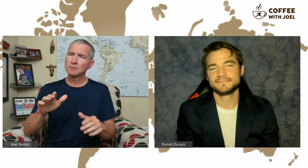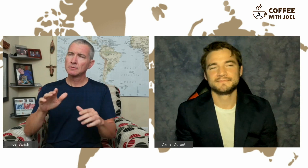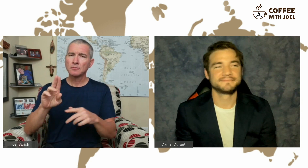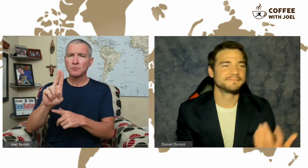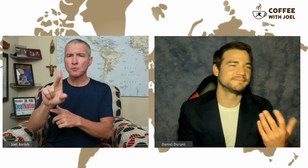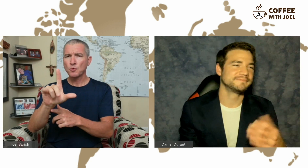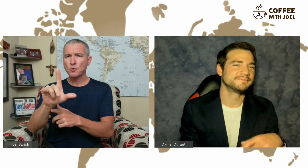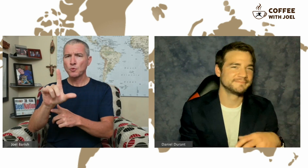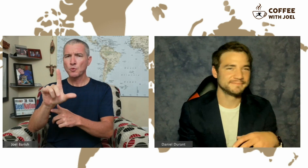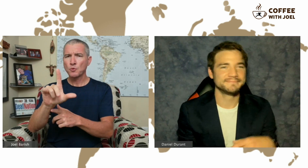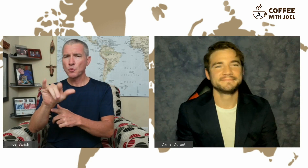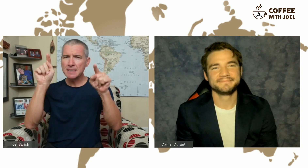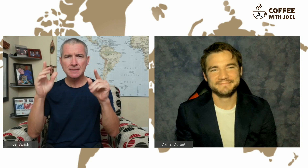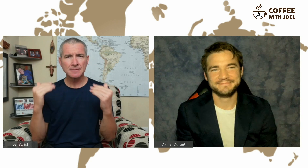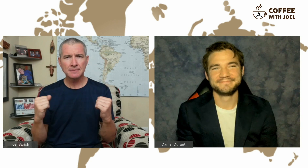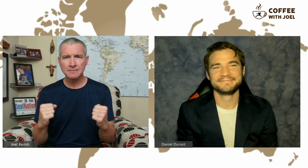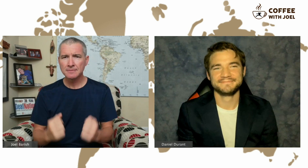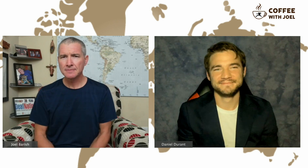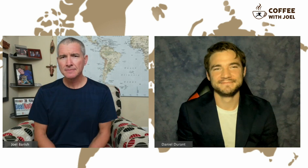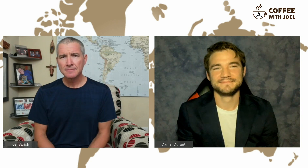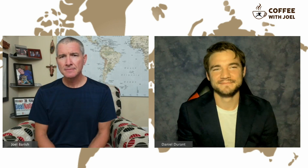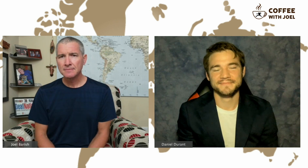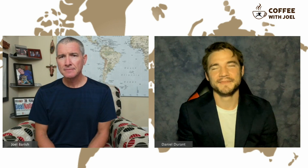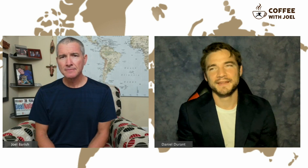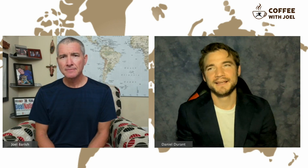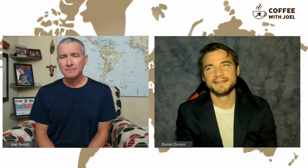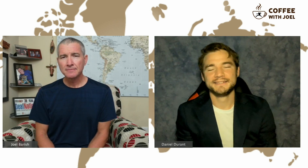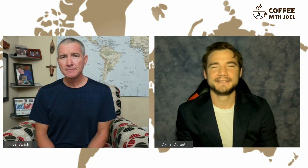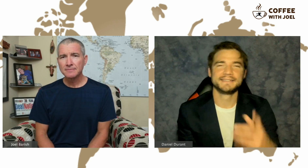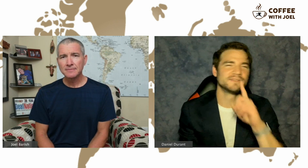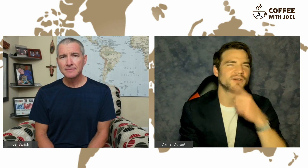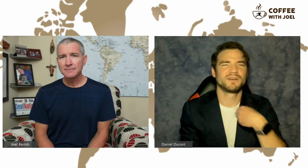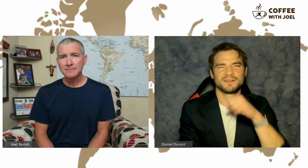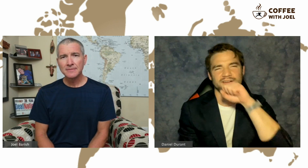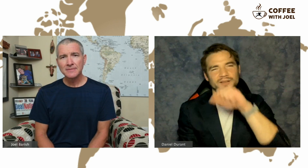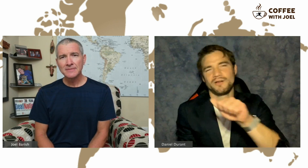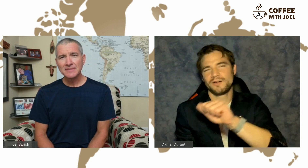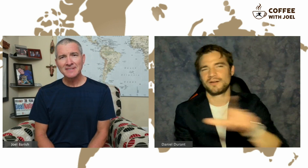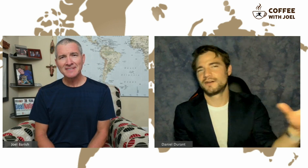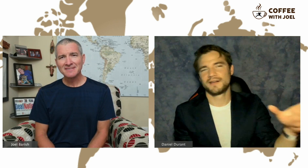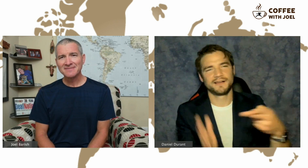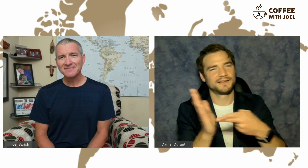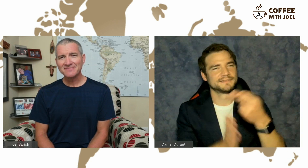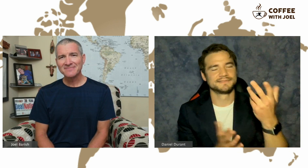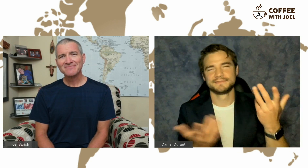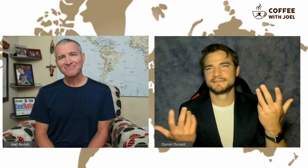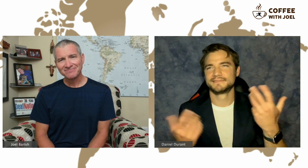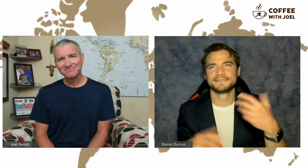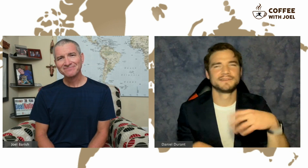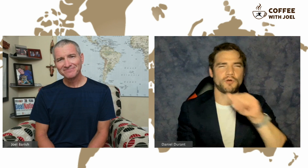What is your ultimate goal? Really, I love all of them, honestly.